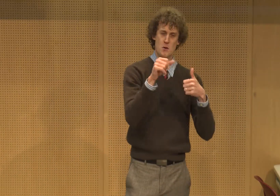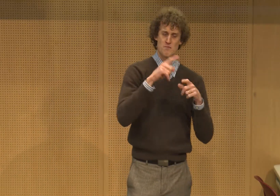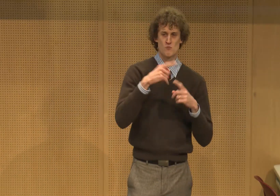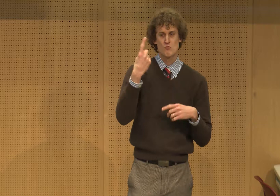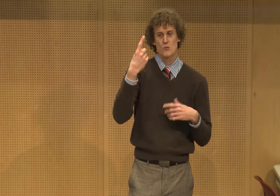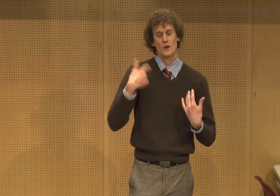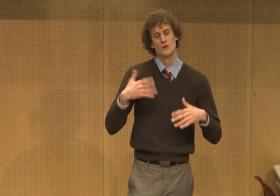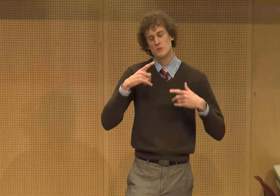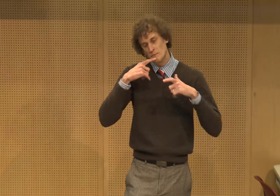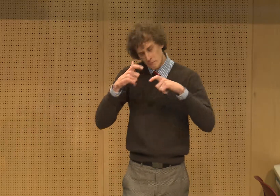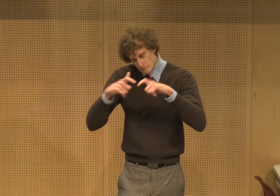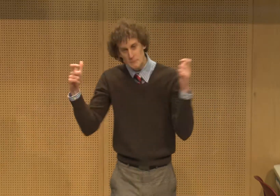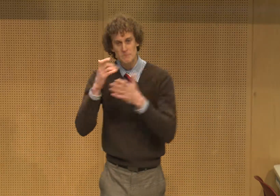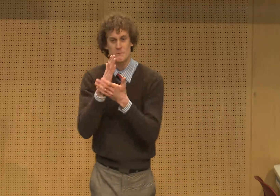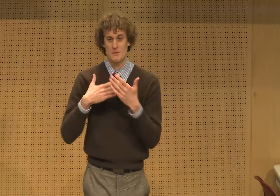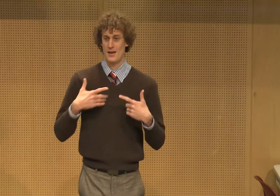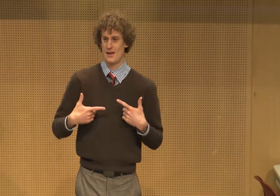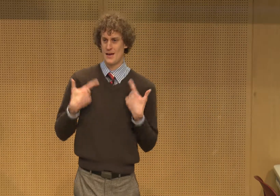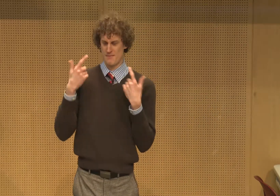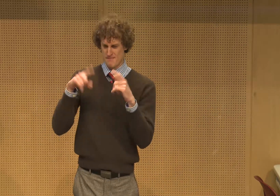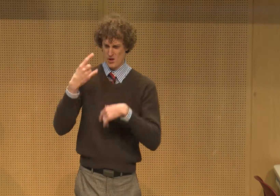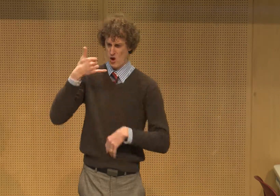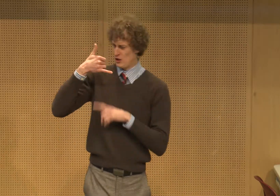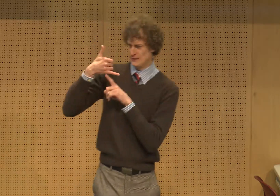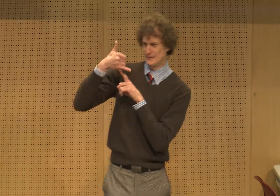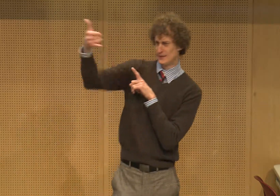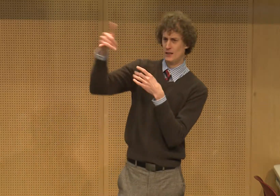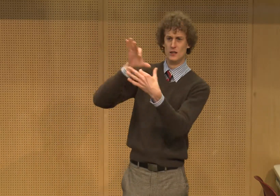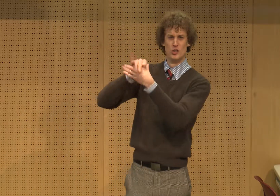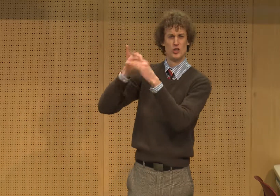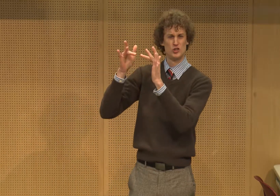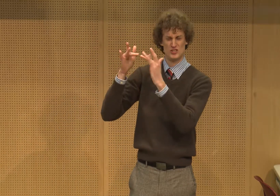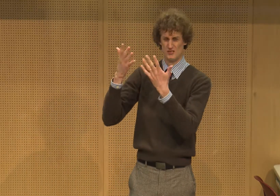So of course we did use it for gaming, but that was a big part of my life,